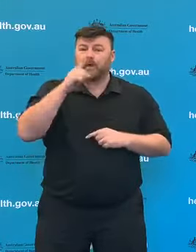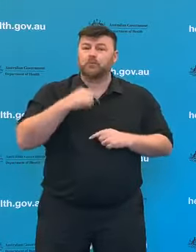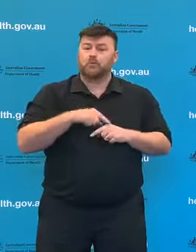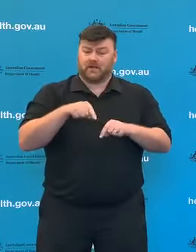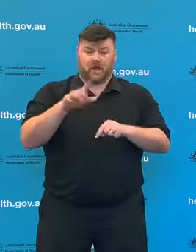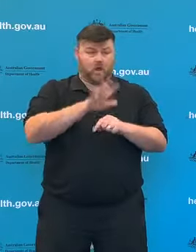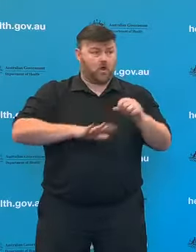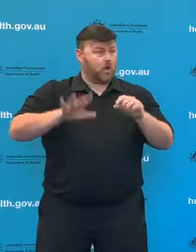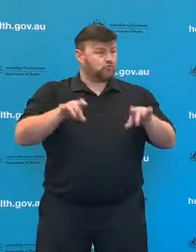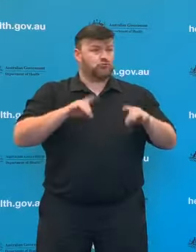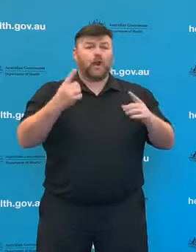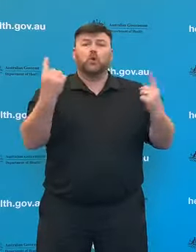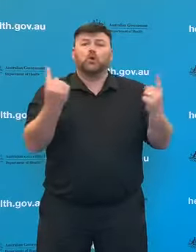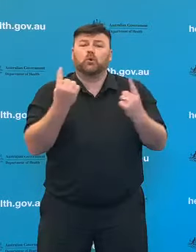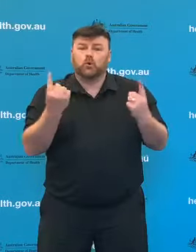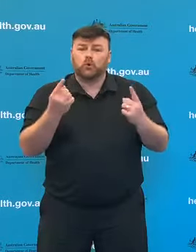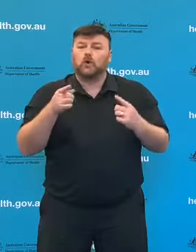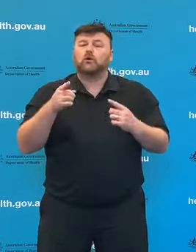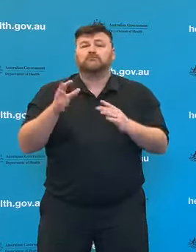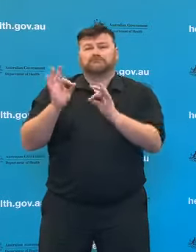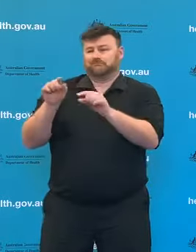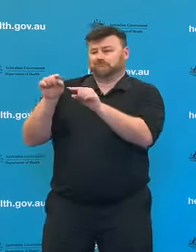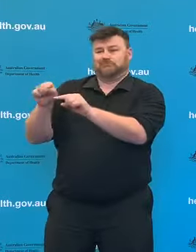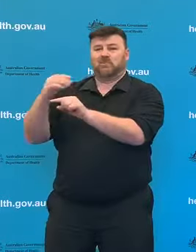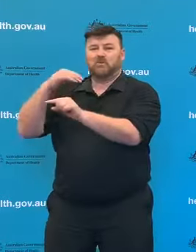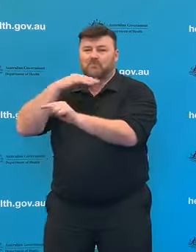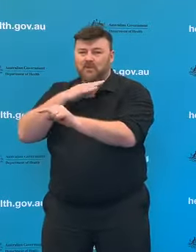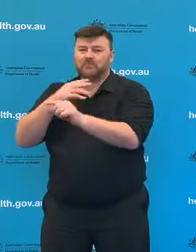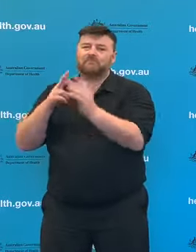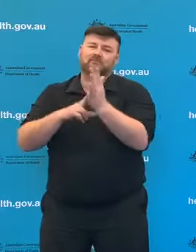but especially by the people of Melbourne and across Victoria.